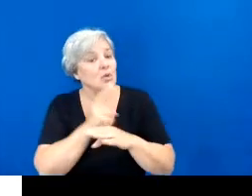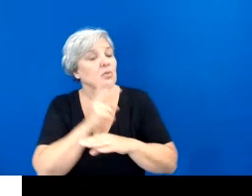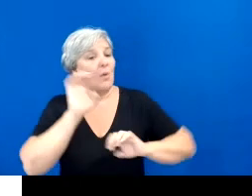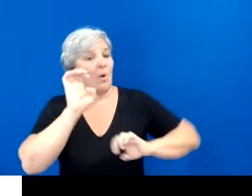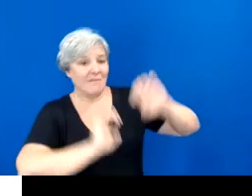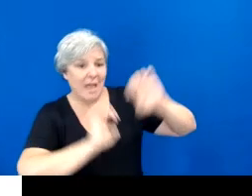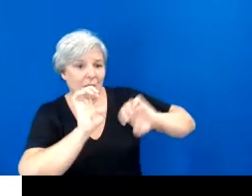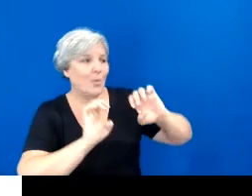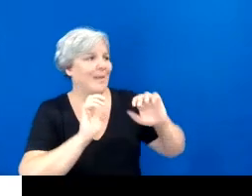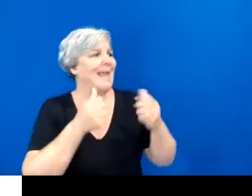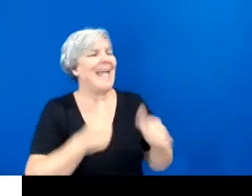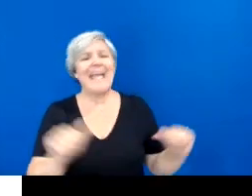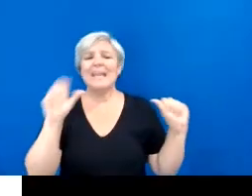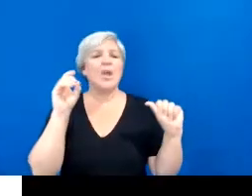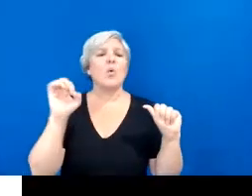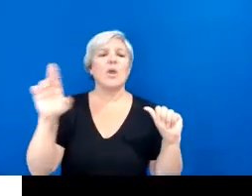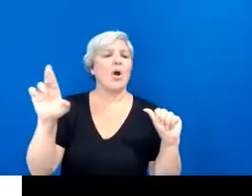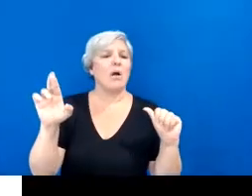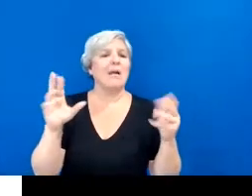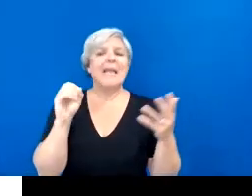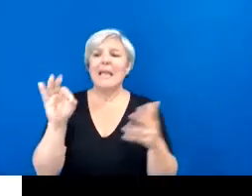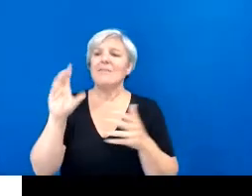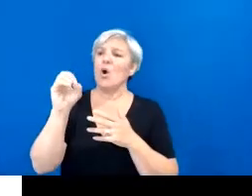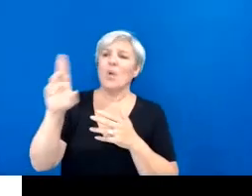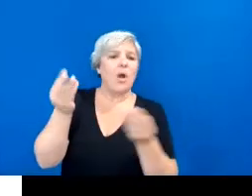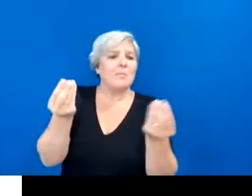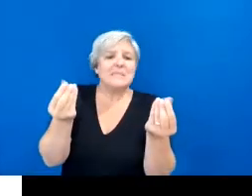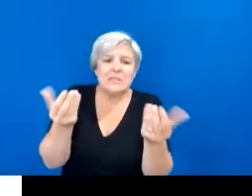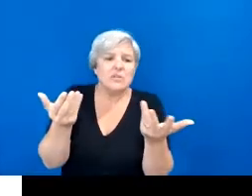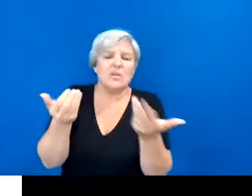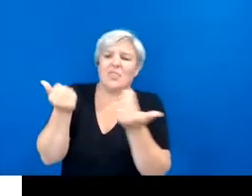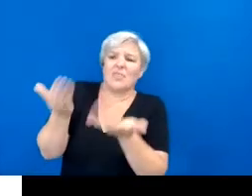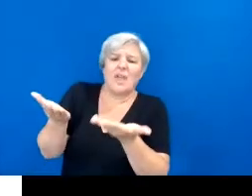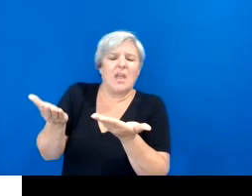any OER or really any materials actually that you can get your hands on.